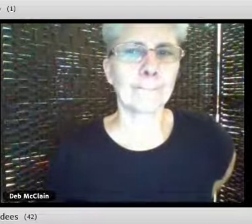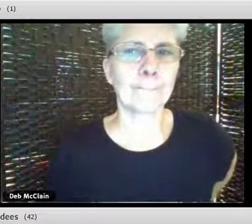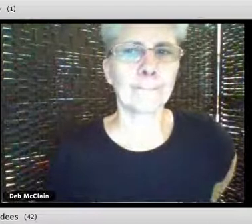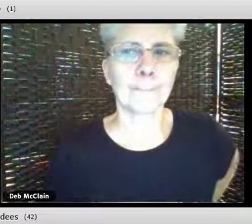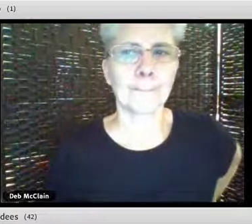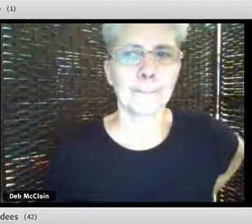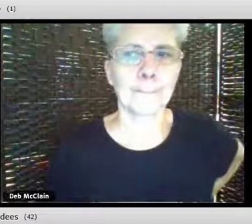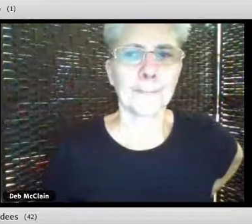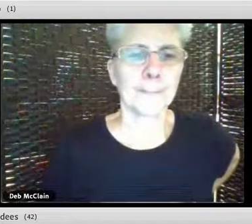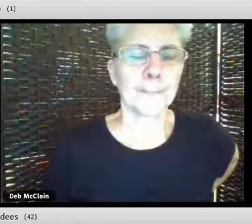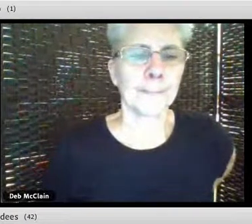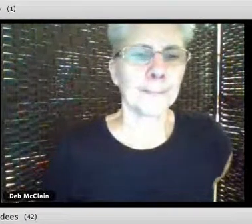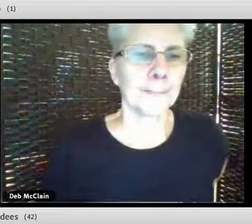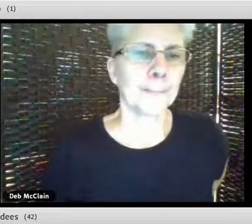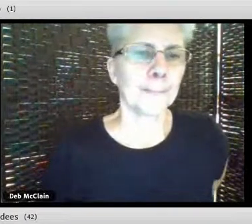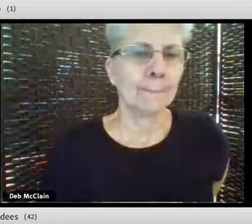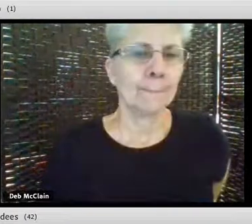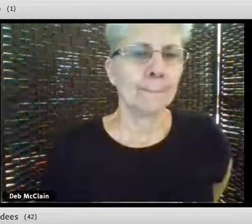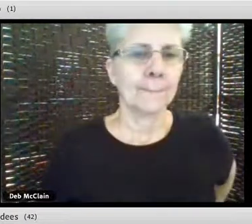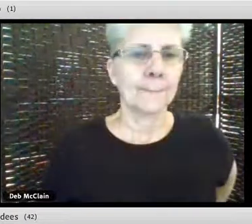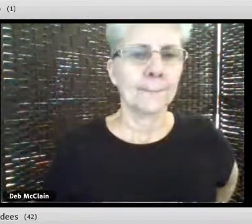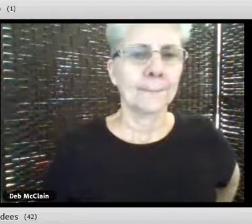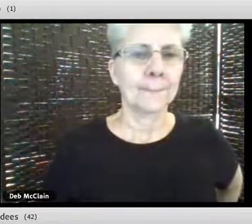I promise, and then we'll wrap up.